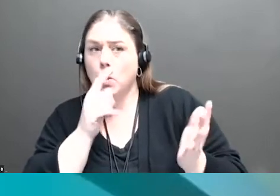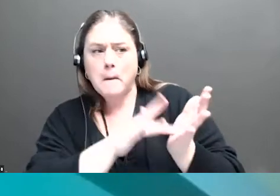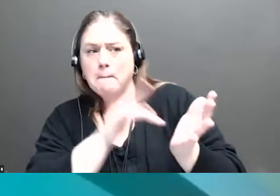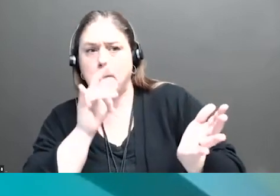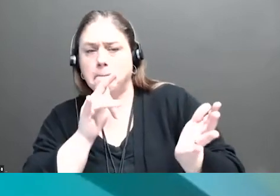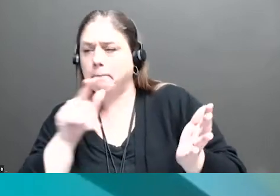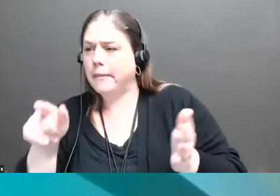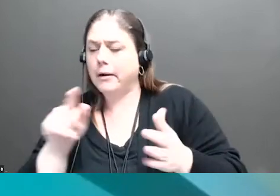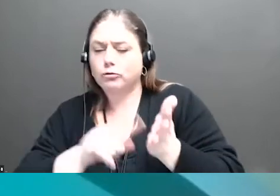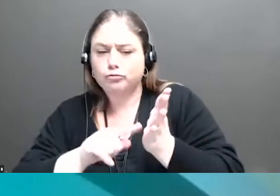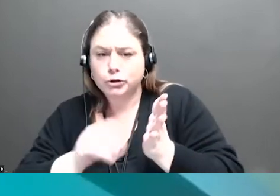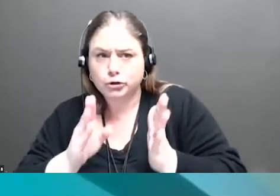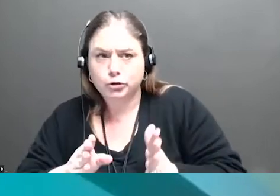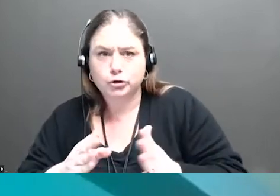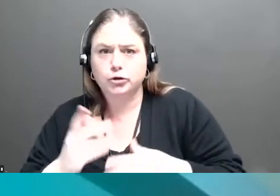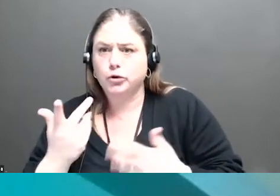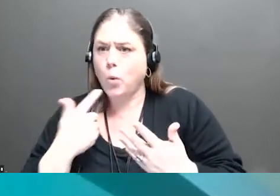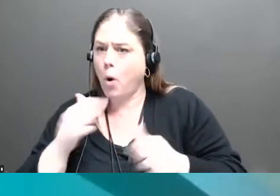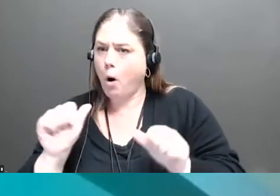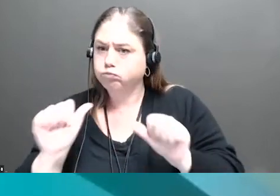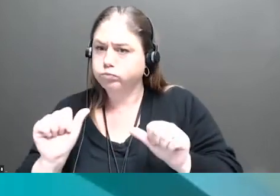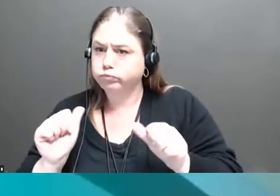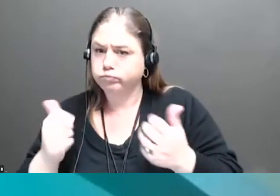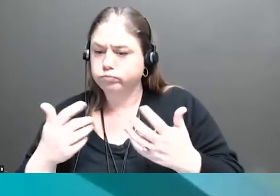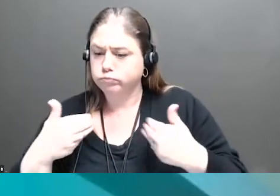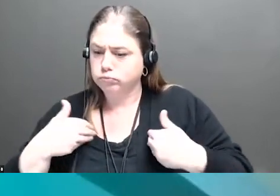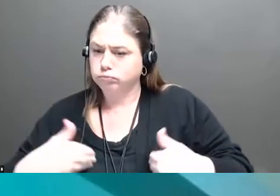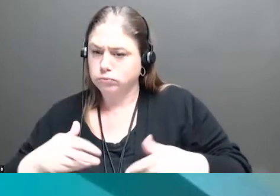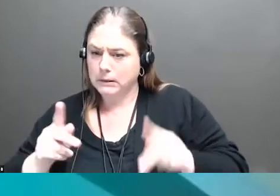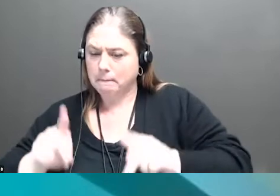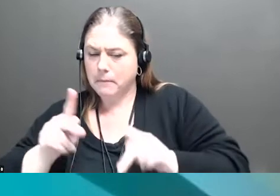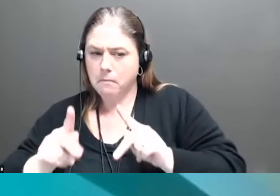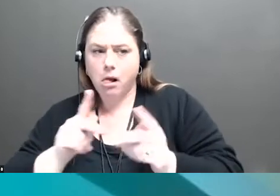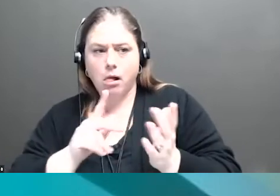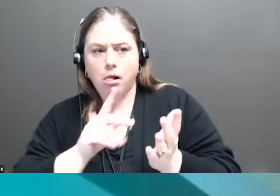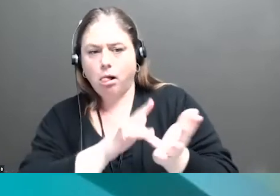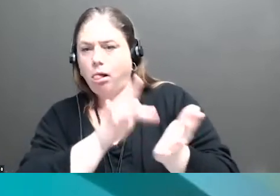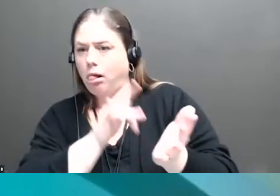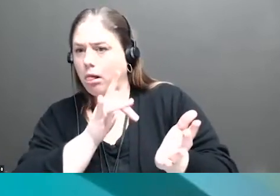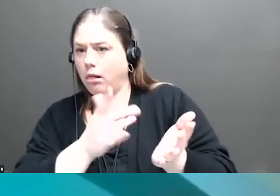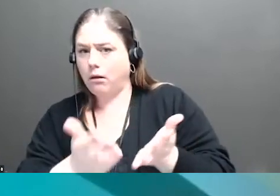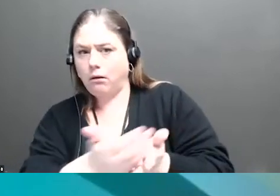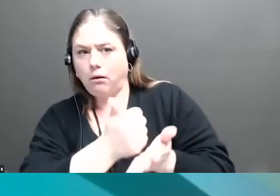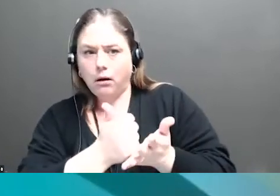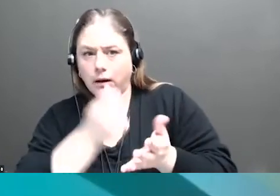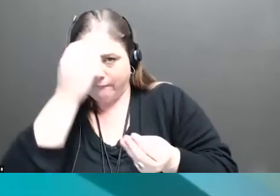where data is collected from our community without giving back, and I don't mean gift cards.